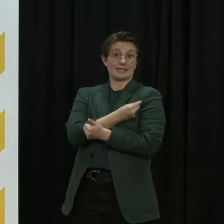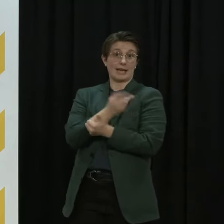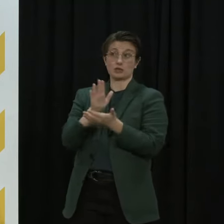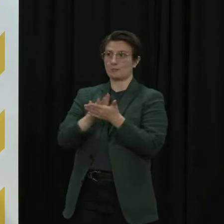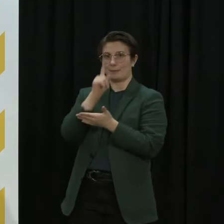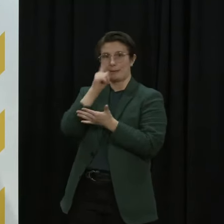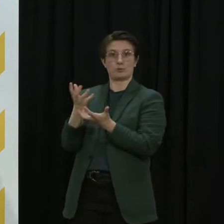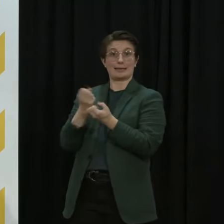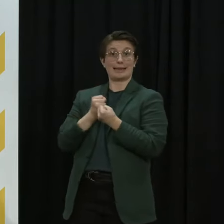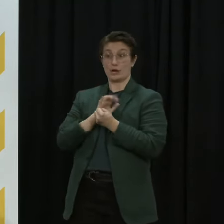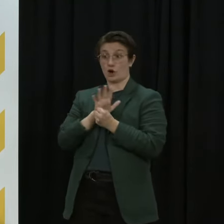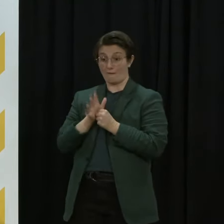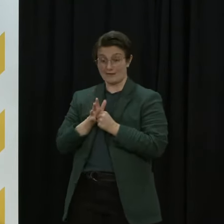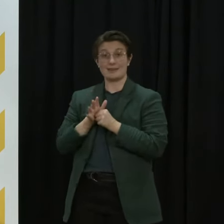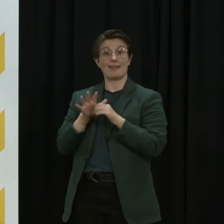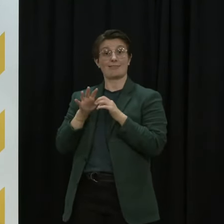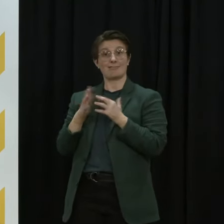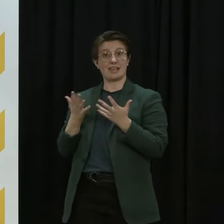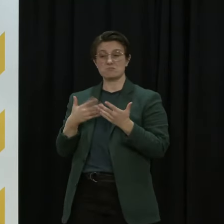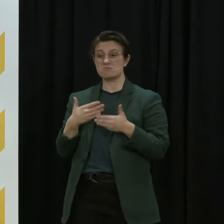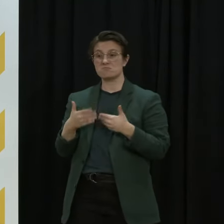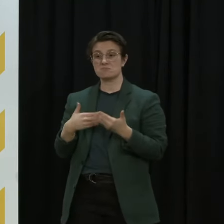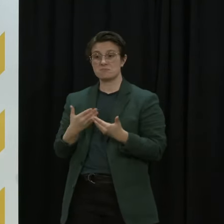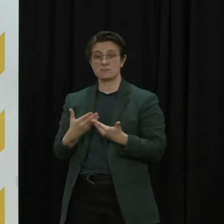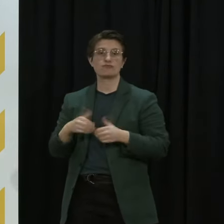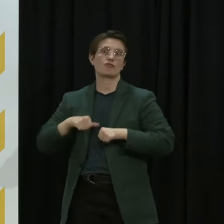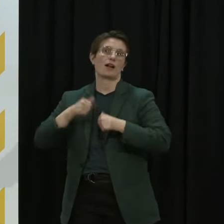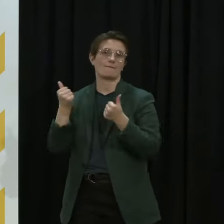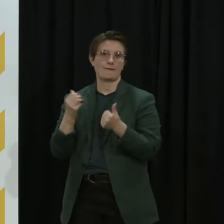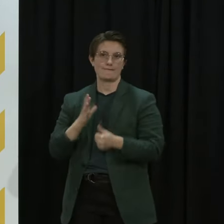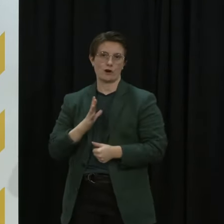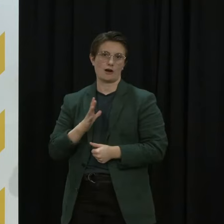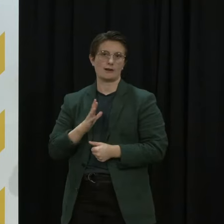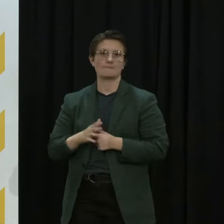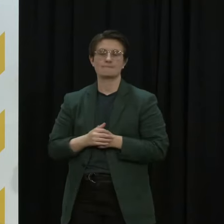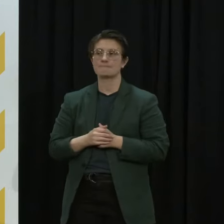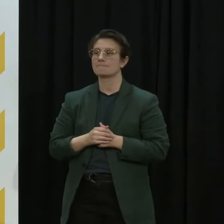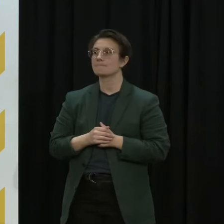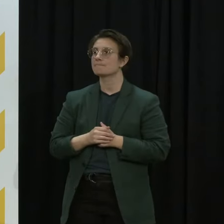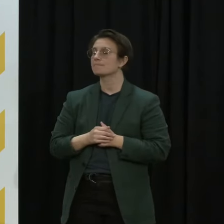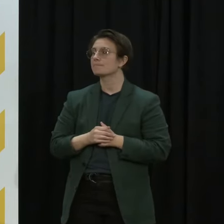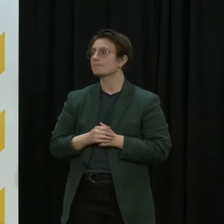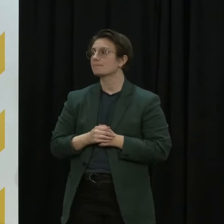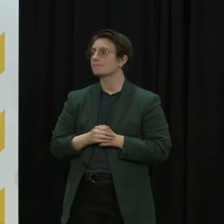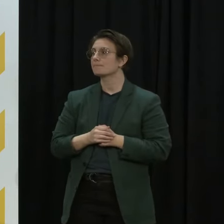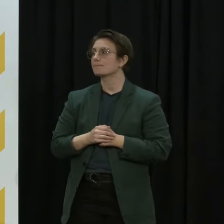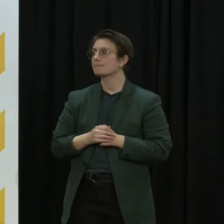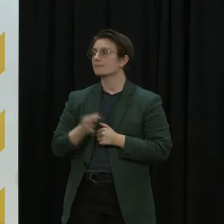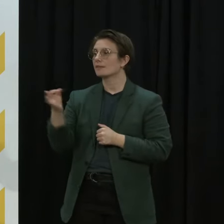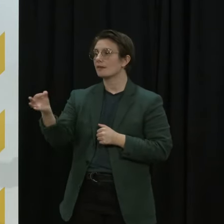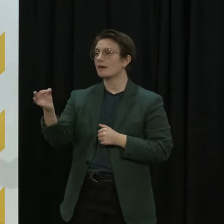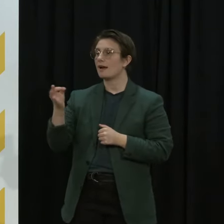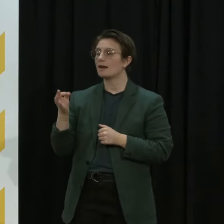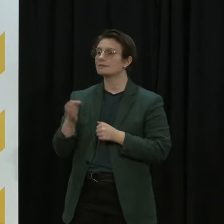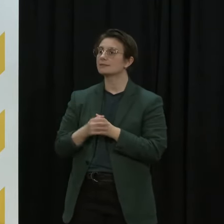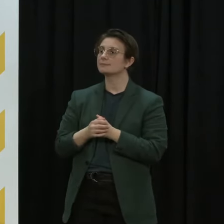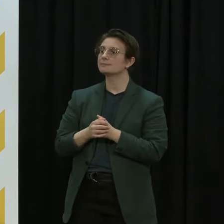have no or extremely mild